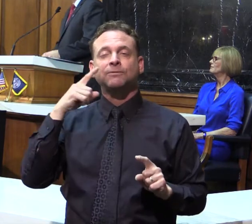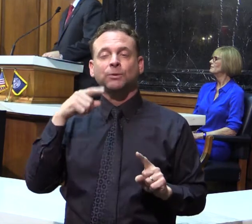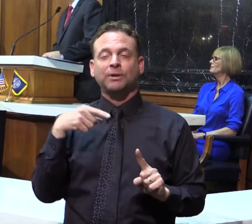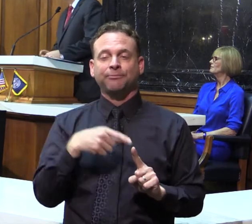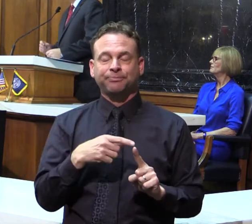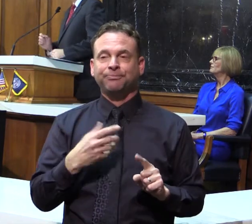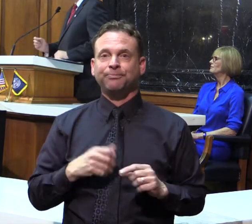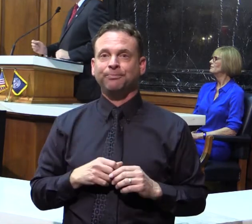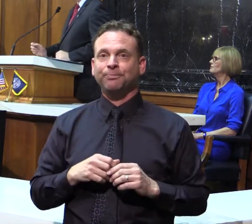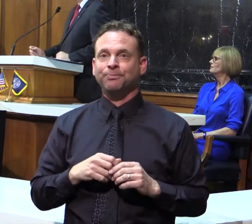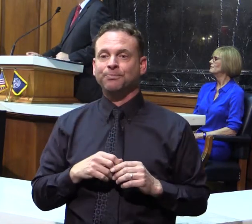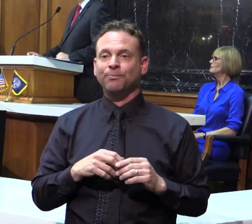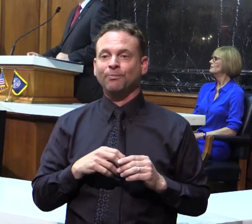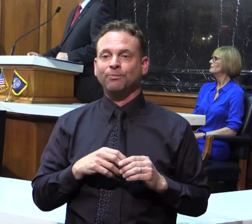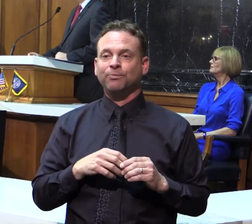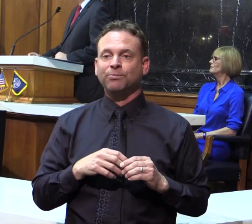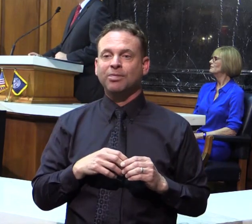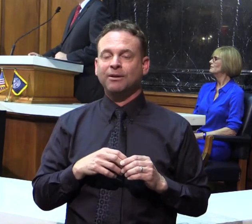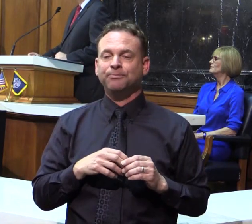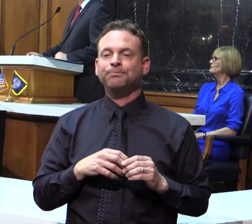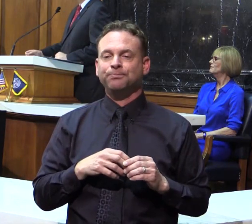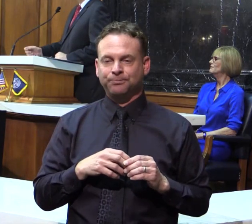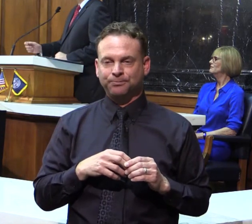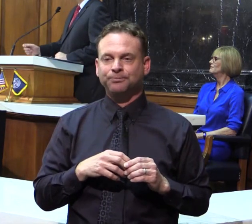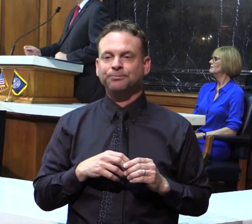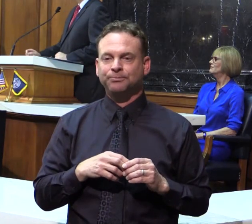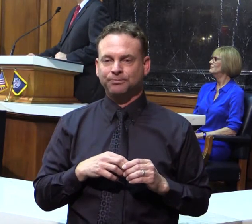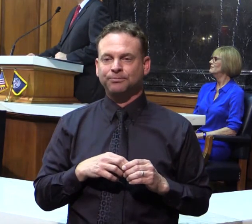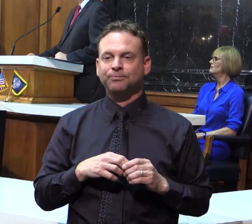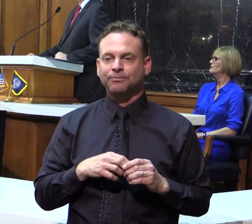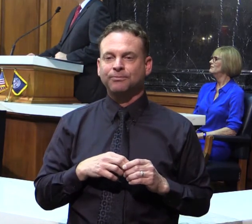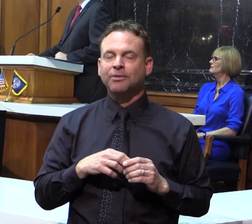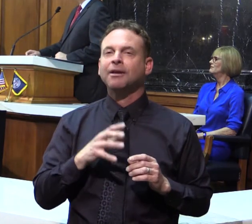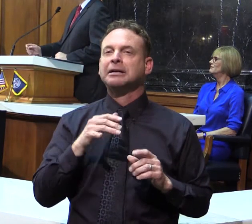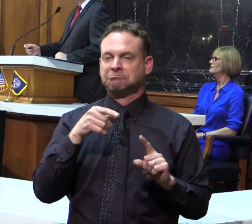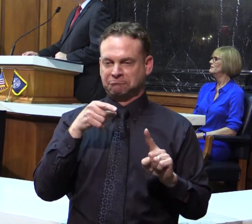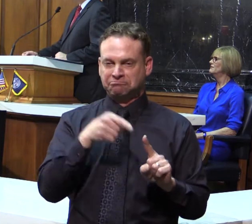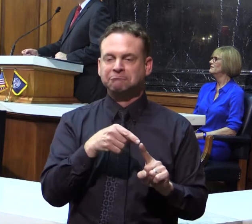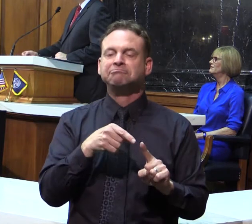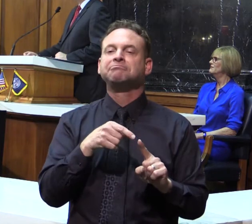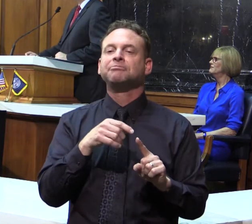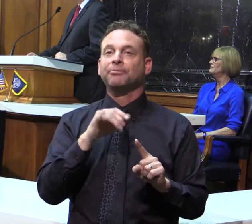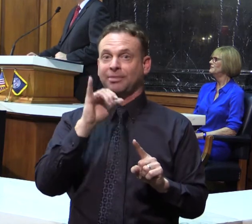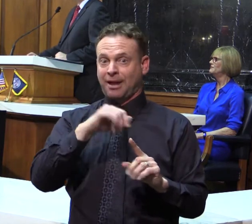We’re moving forward to REQUIRE Indiana physicians to use INSPECT before ever issuing